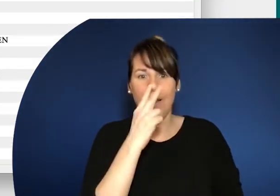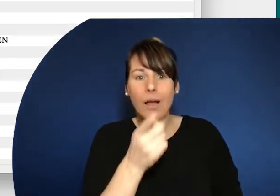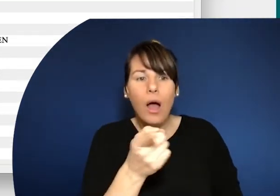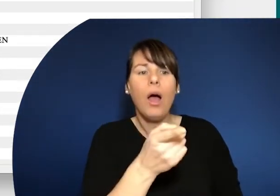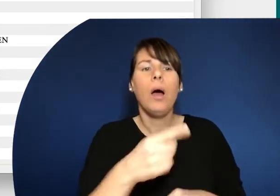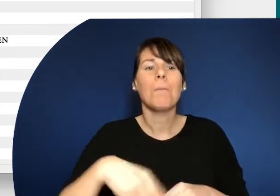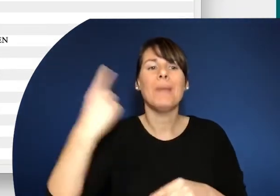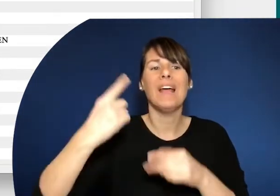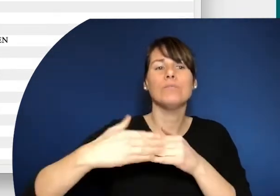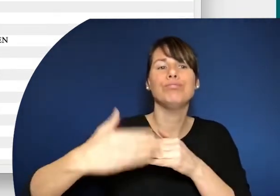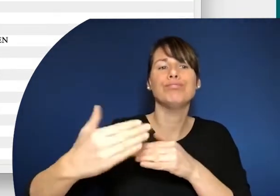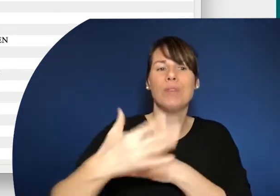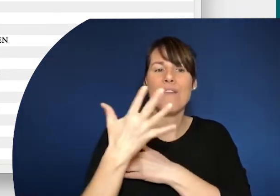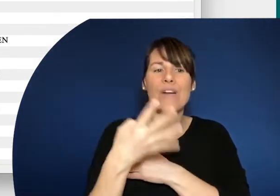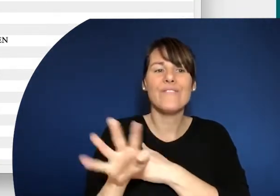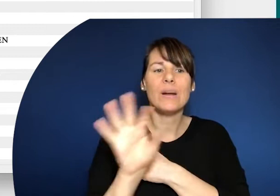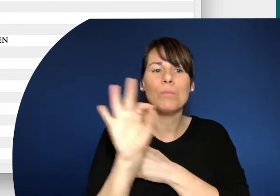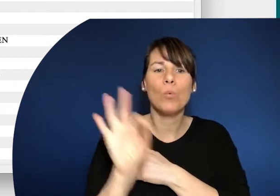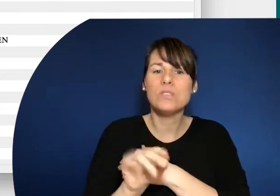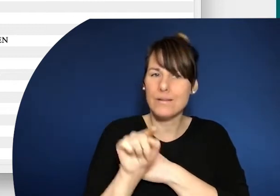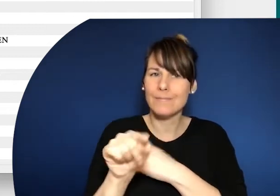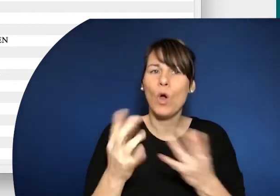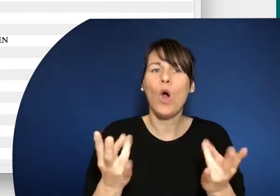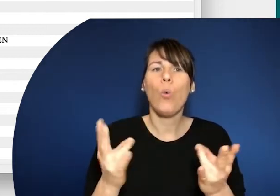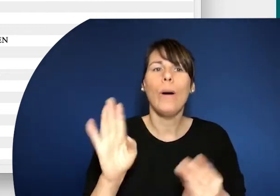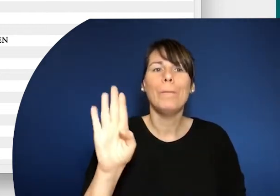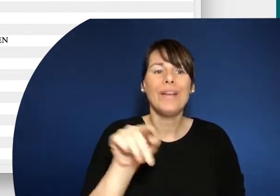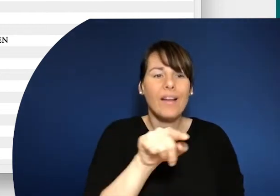B variance for this lexical sign is the most